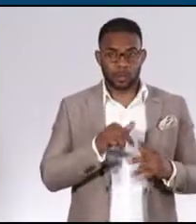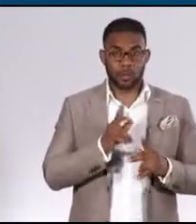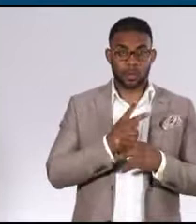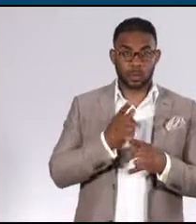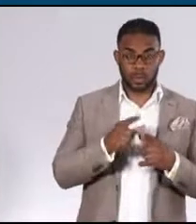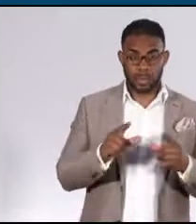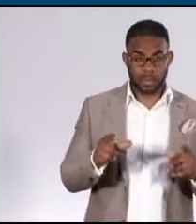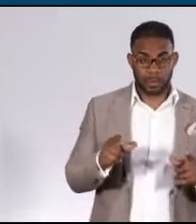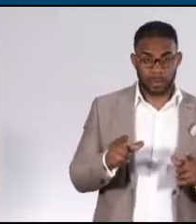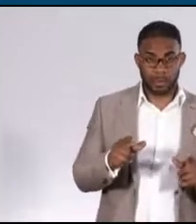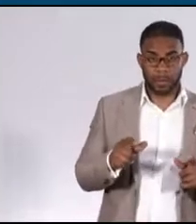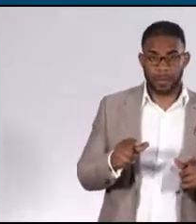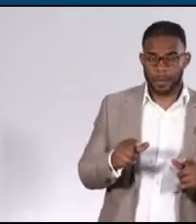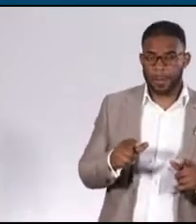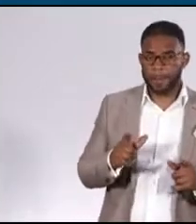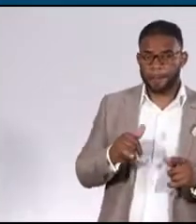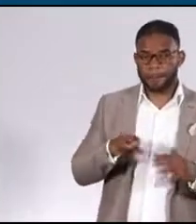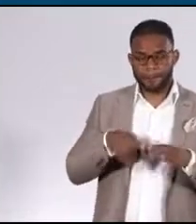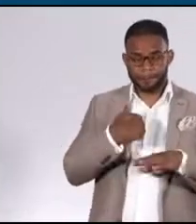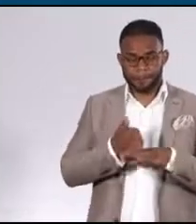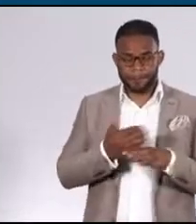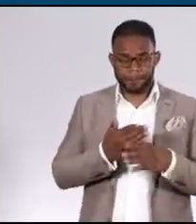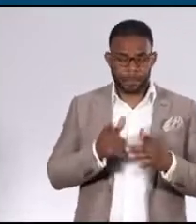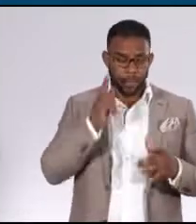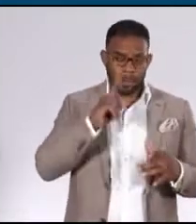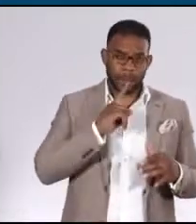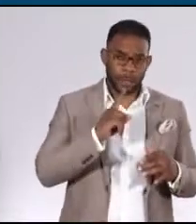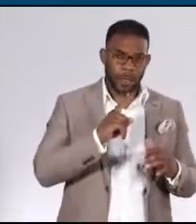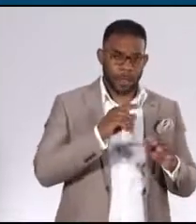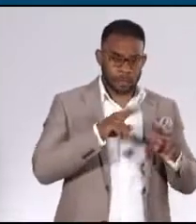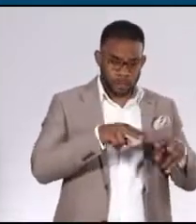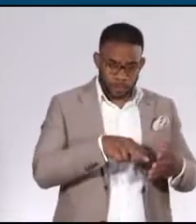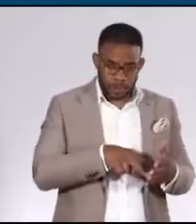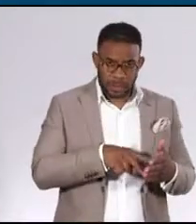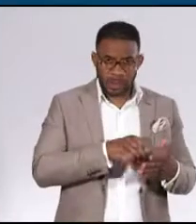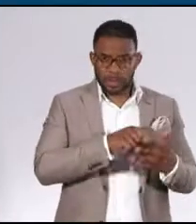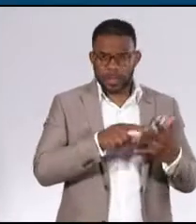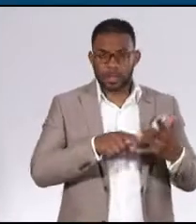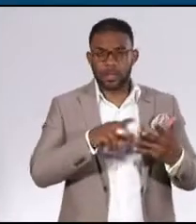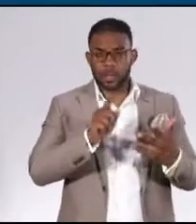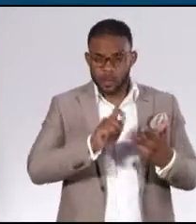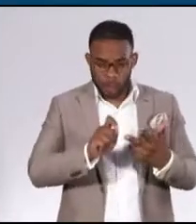which answer is the basis later for being read, and also be right. So all functions in a hierarchy.